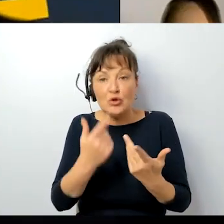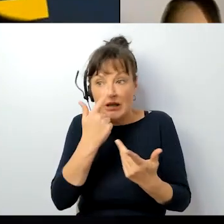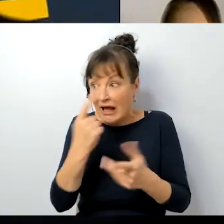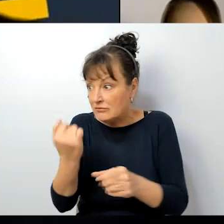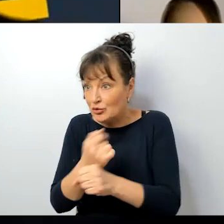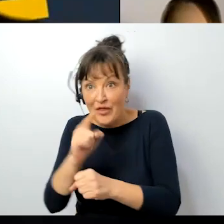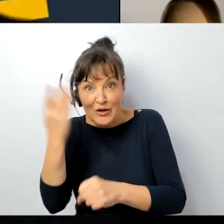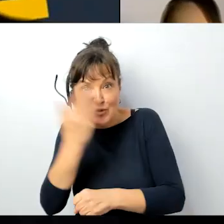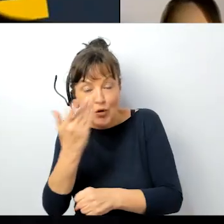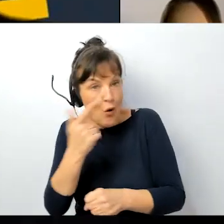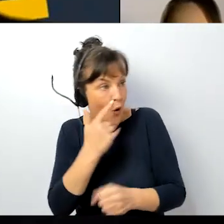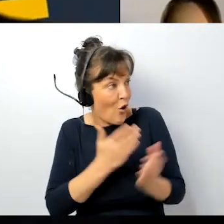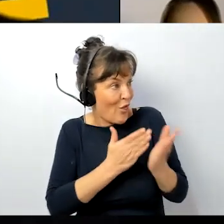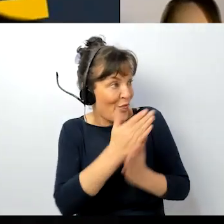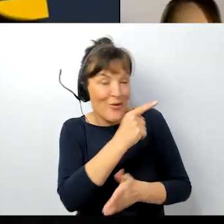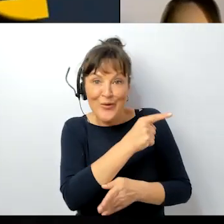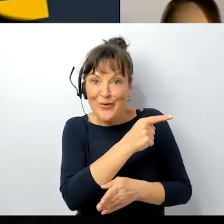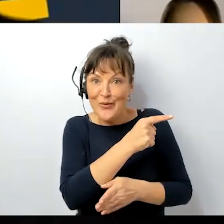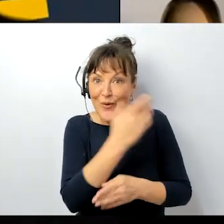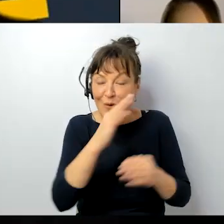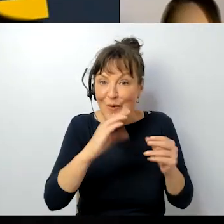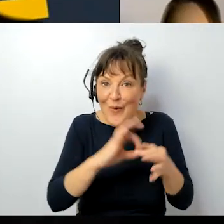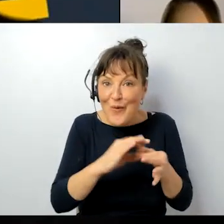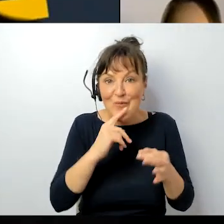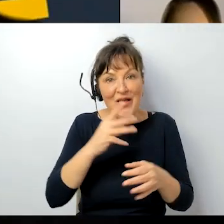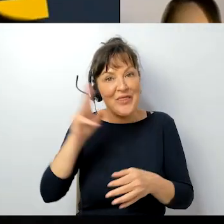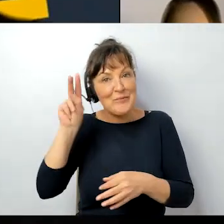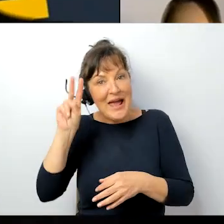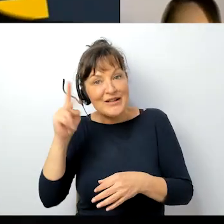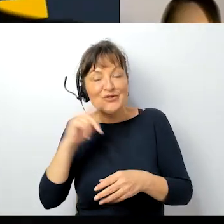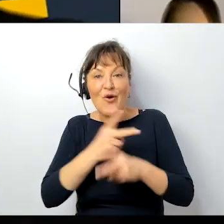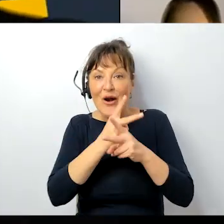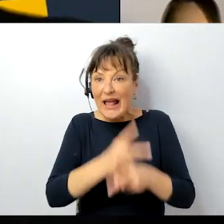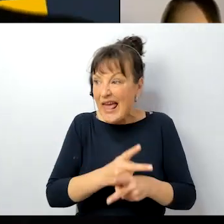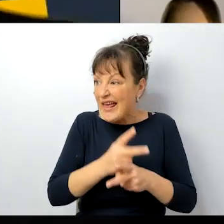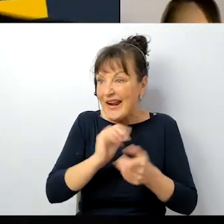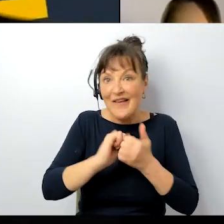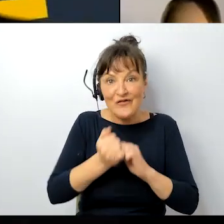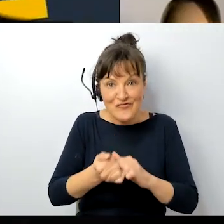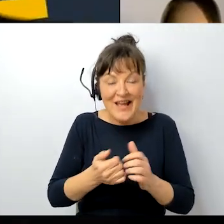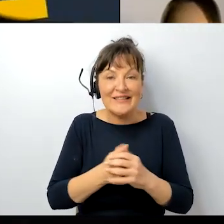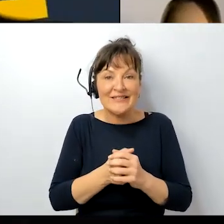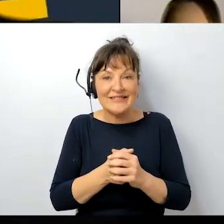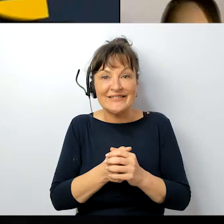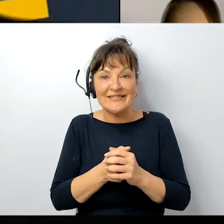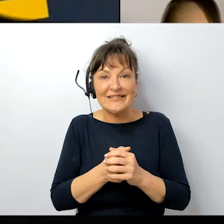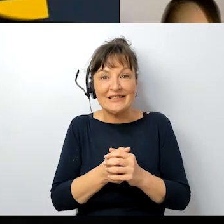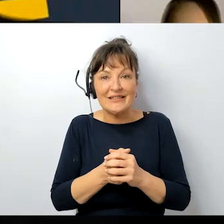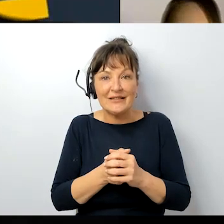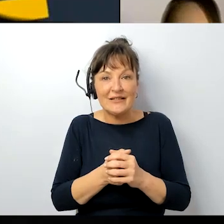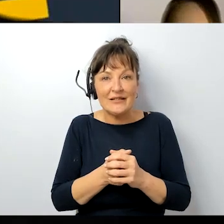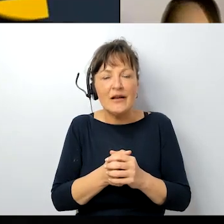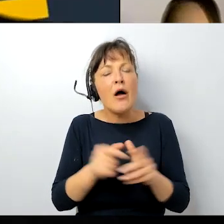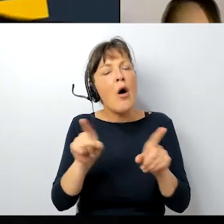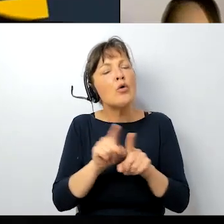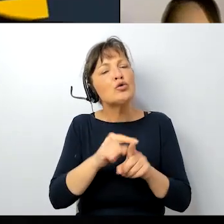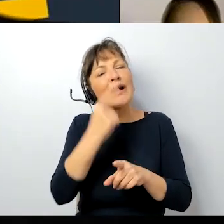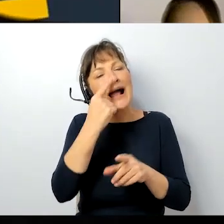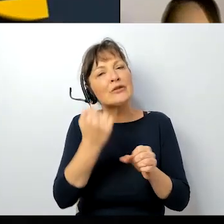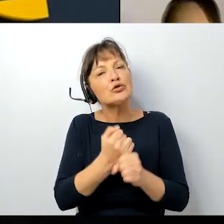that's going through things together and having someone to kind of bounce back and forth with, you can also do that at home with parent or carer or with friends if they'll take it seriously,